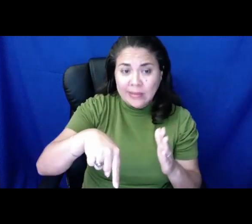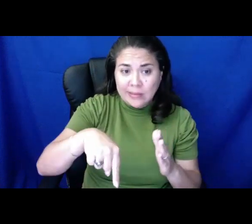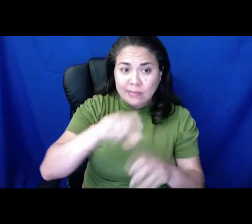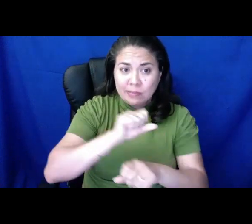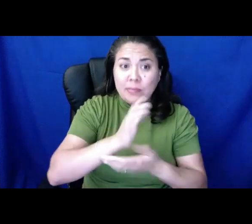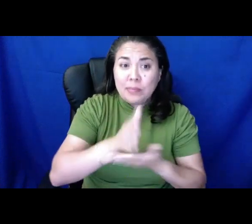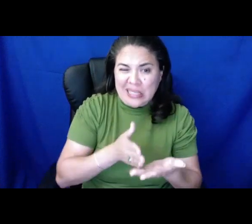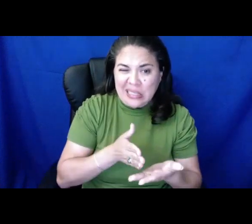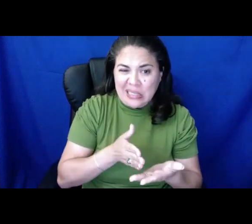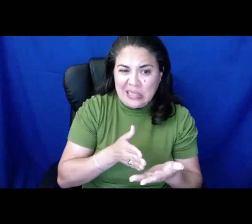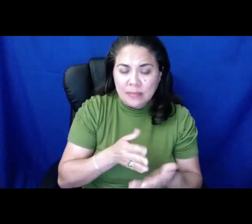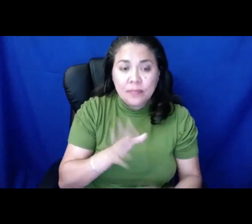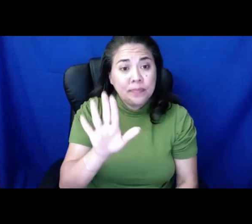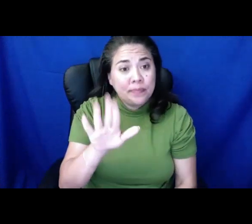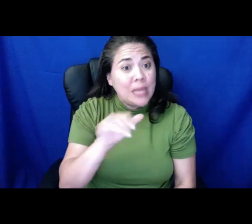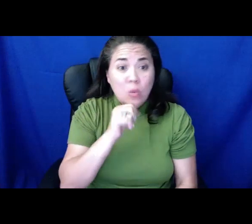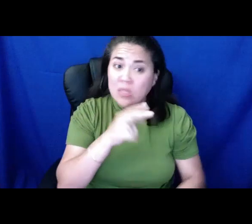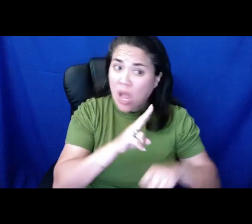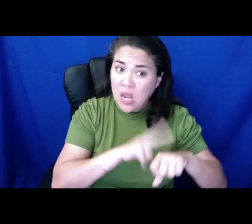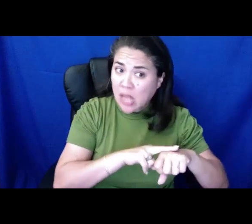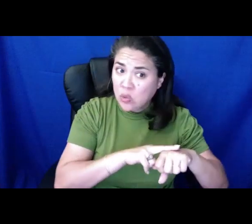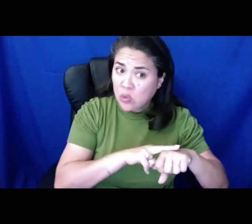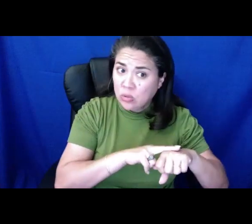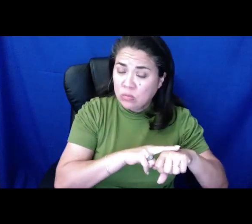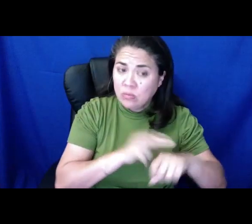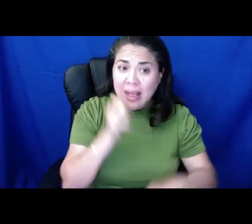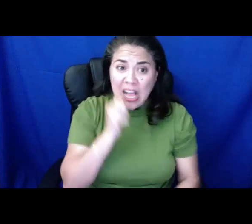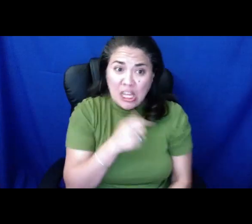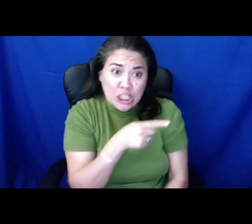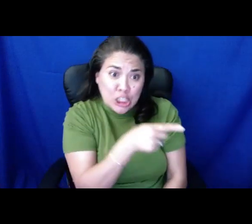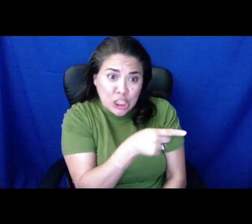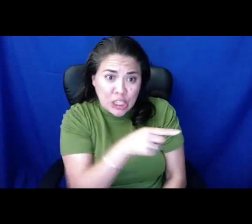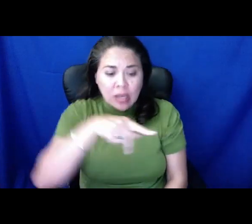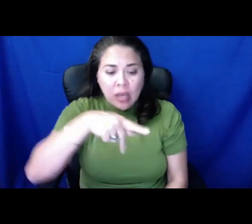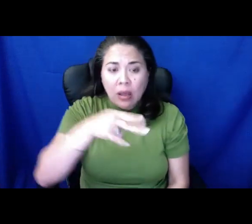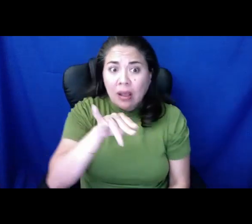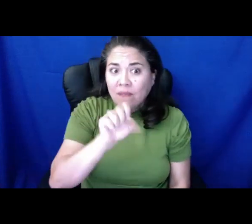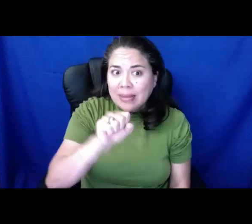Leslie McIntosh: It was not natural and she phillis wheatley Peters was the first.